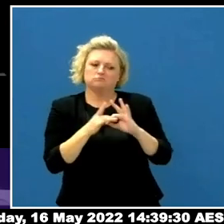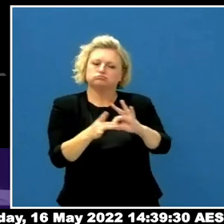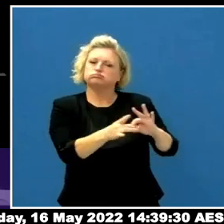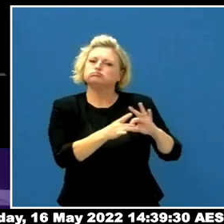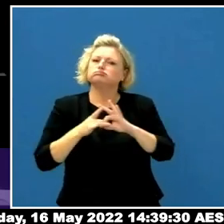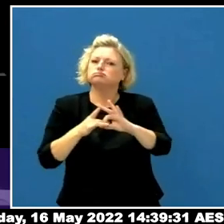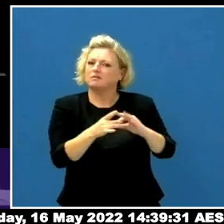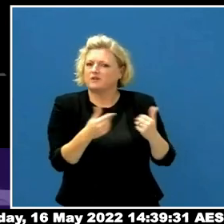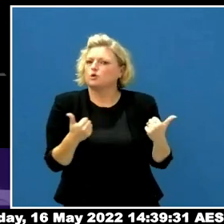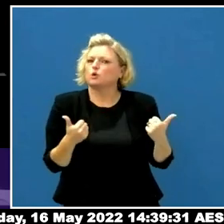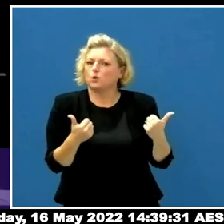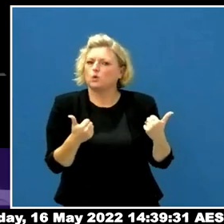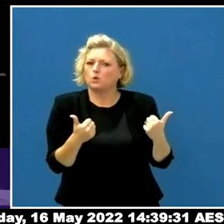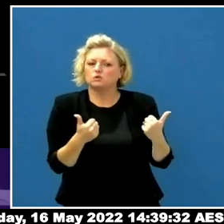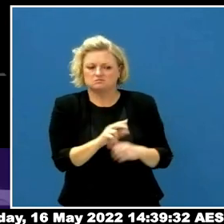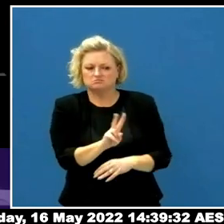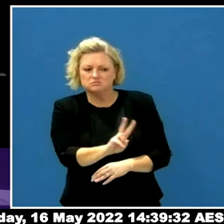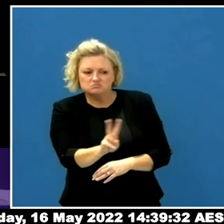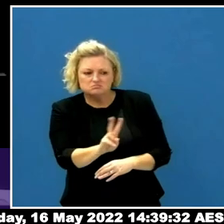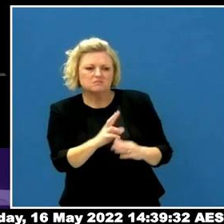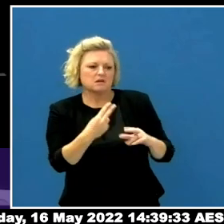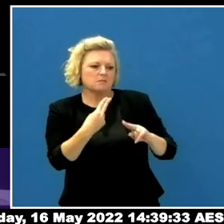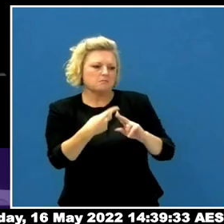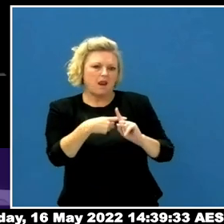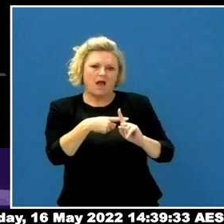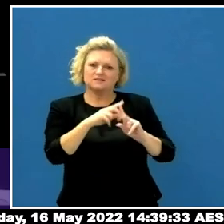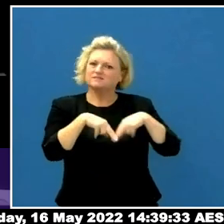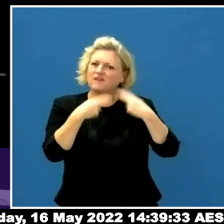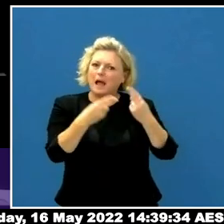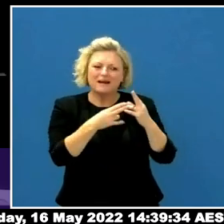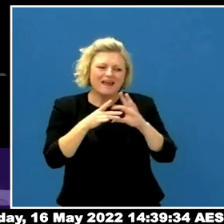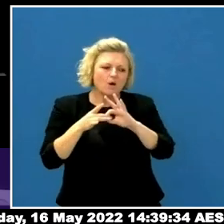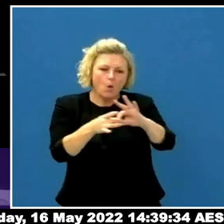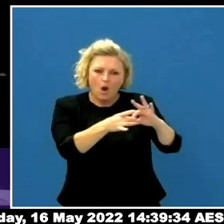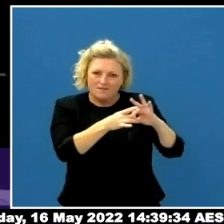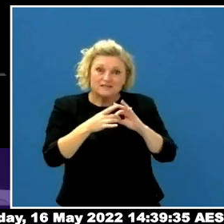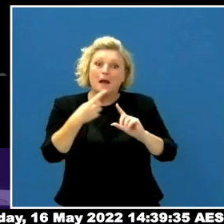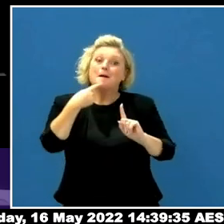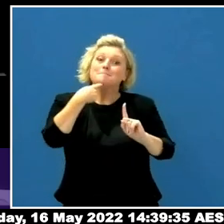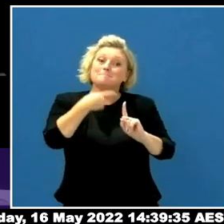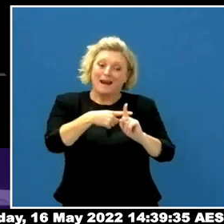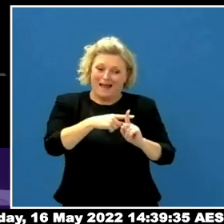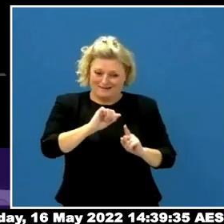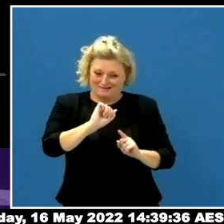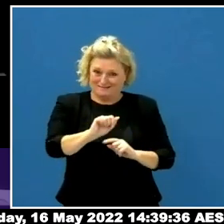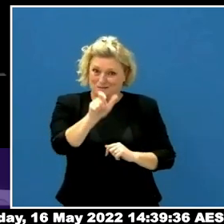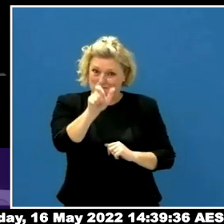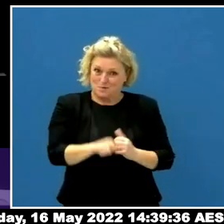to do. Plus they're trained as a nurse, so they know exactly what to do and the care